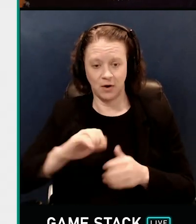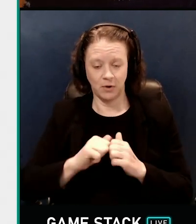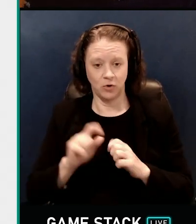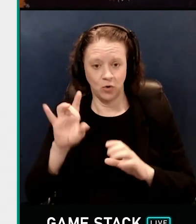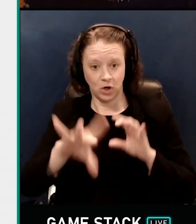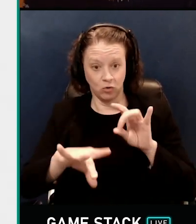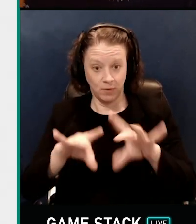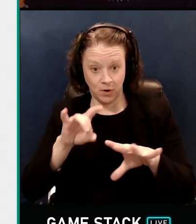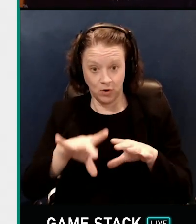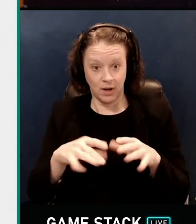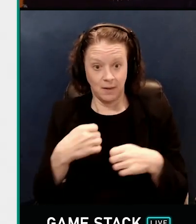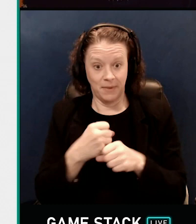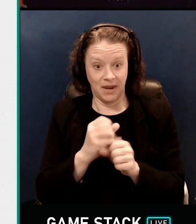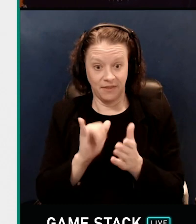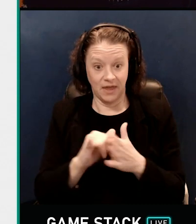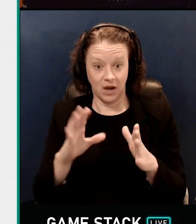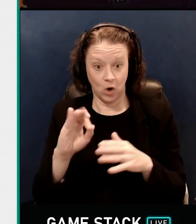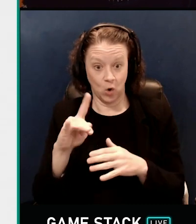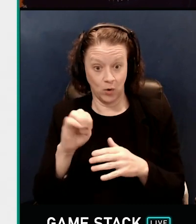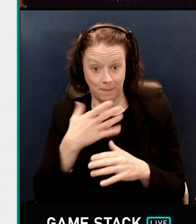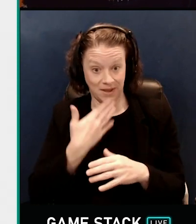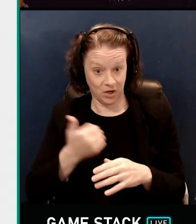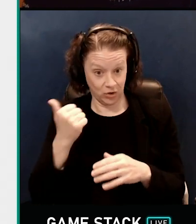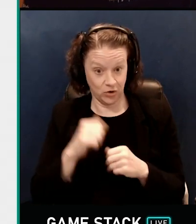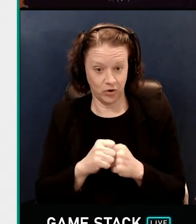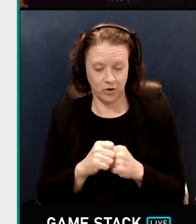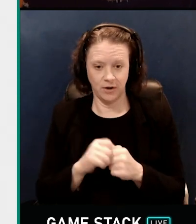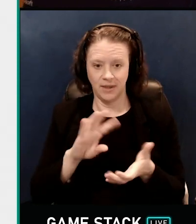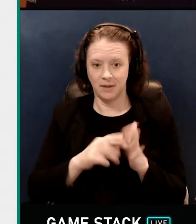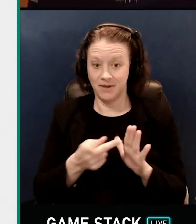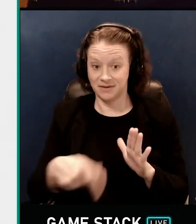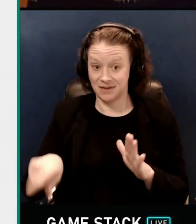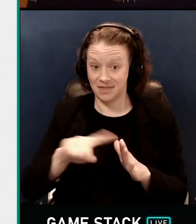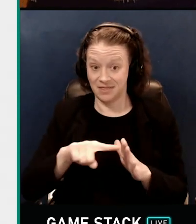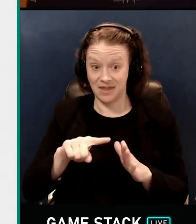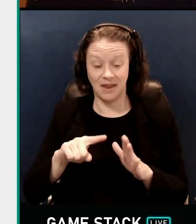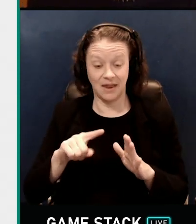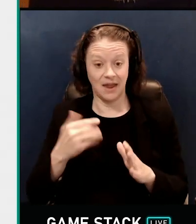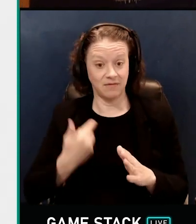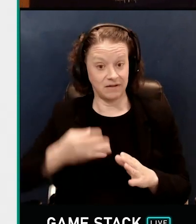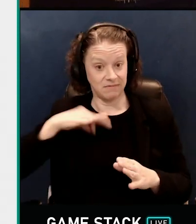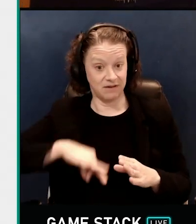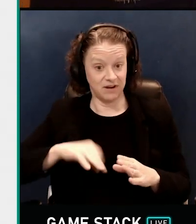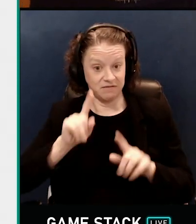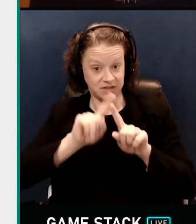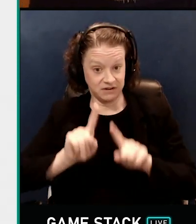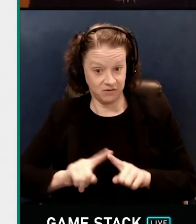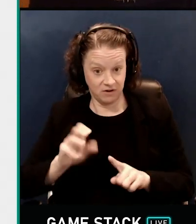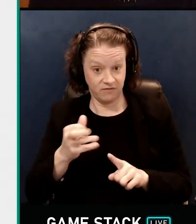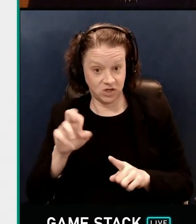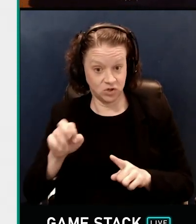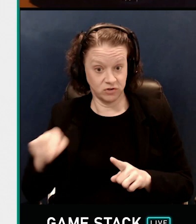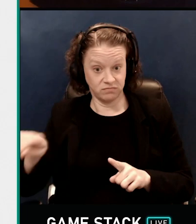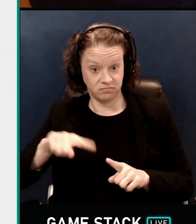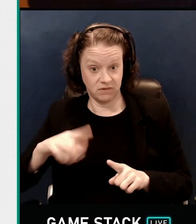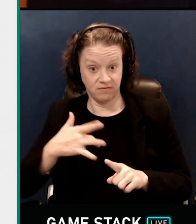make the code better and this means that not only they get the benefit of the features that are important to them,